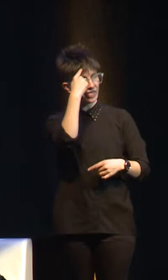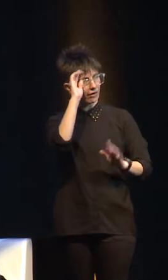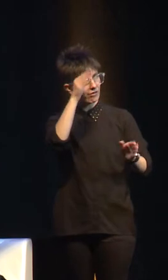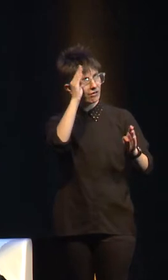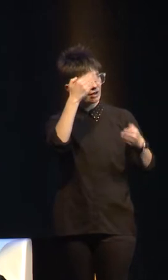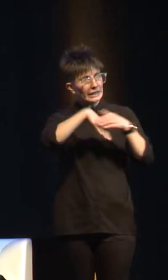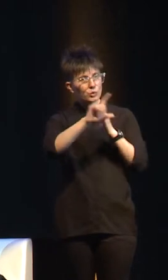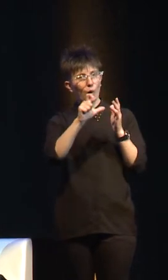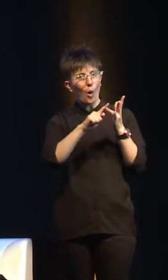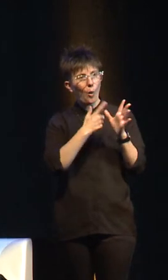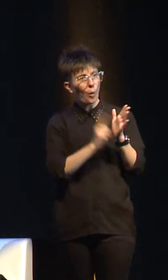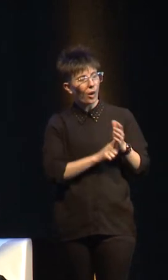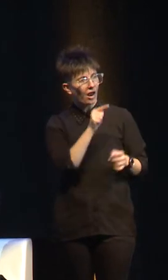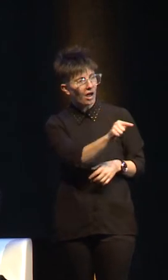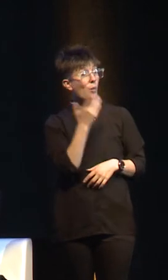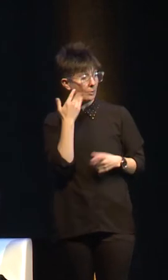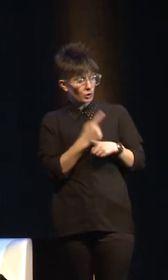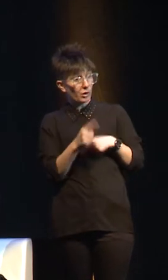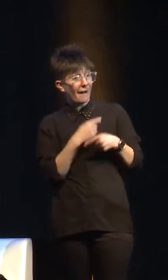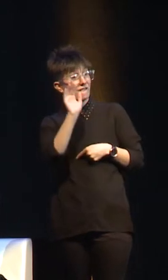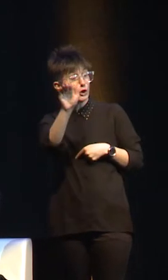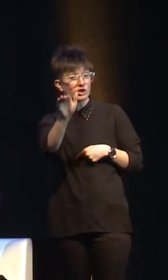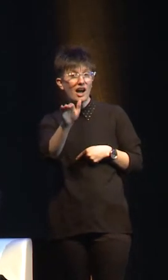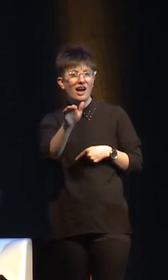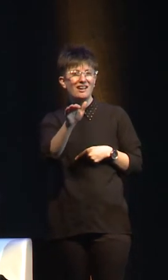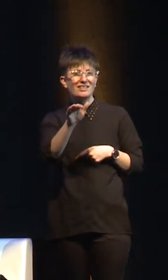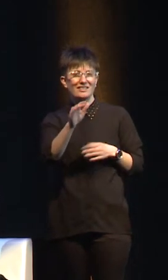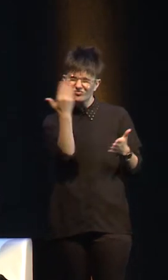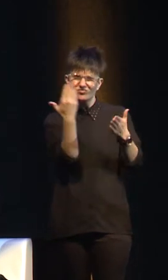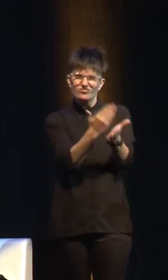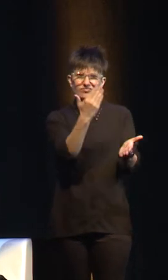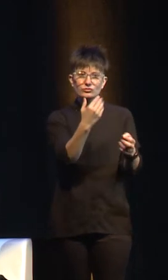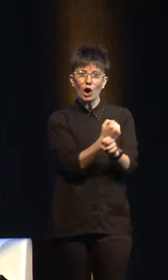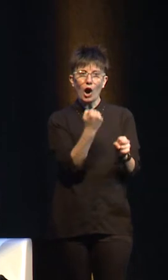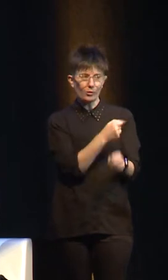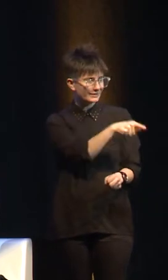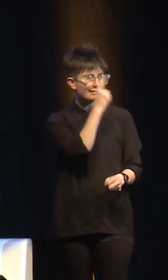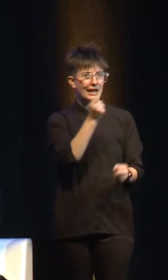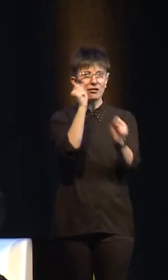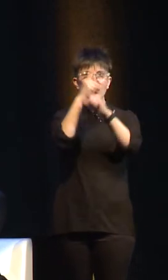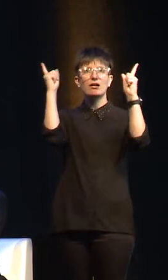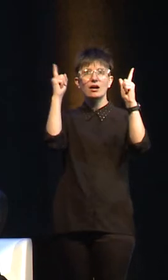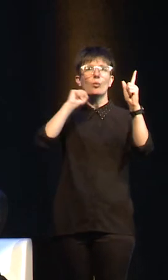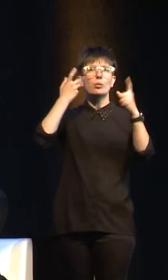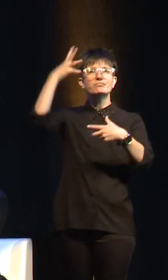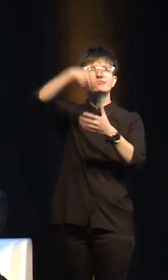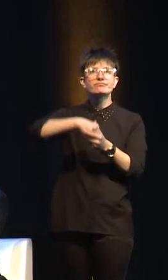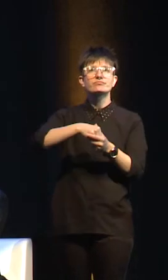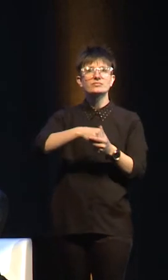not going to be riding around on hovercrafts. There are real jobs that they can get their head around and go I'm going to take that, I'm going to take that step and take that